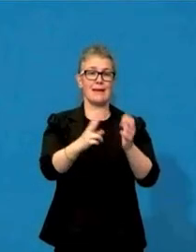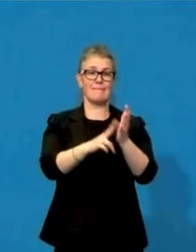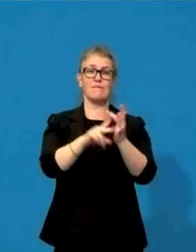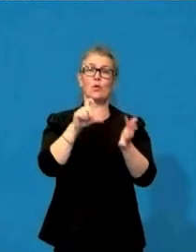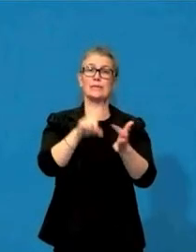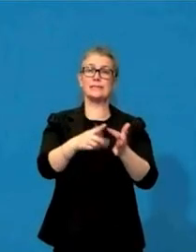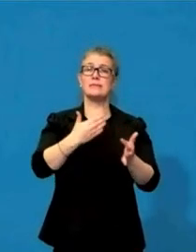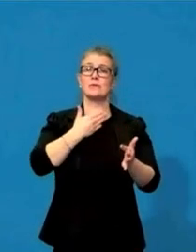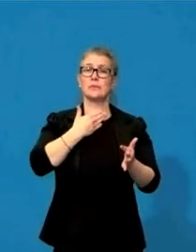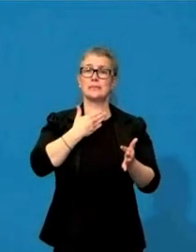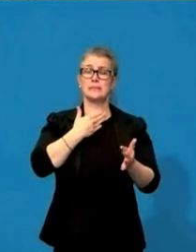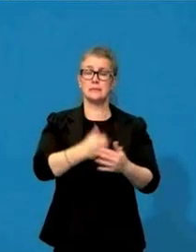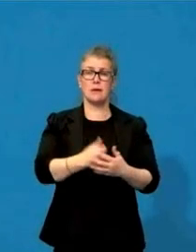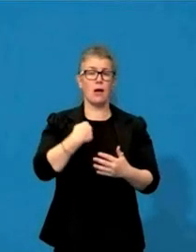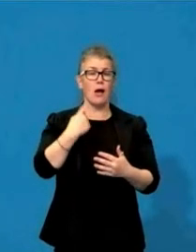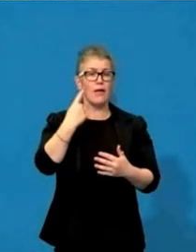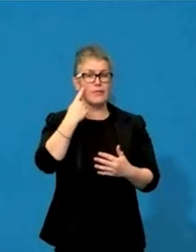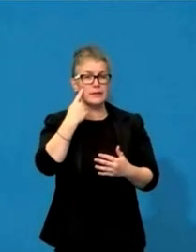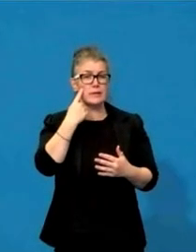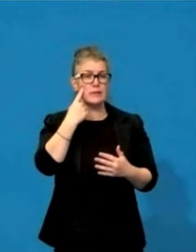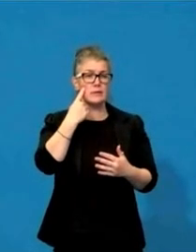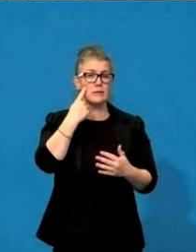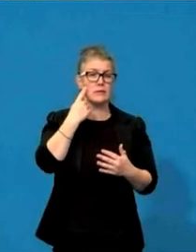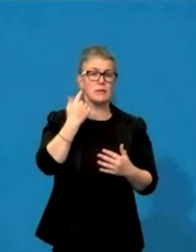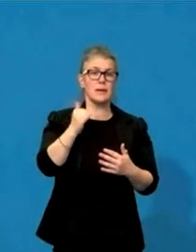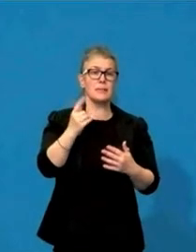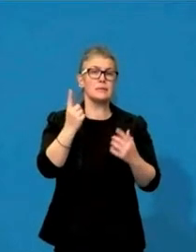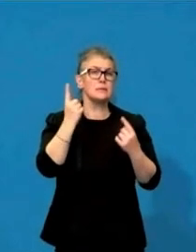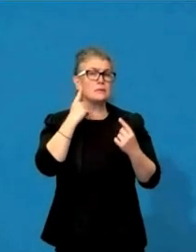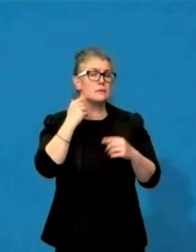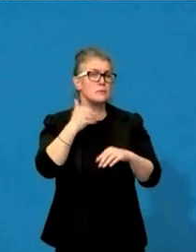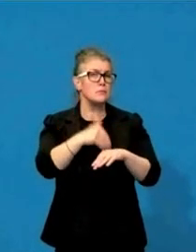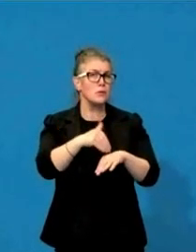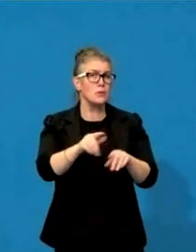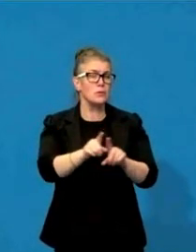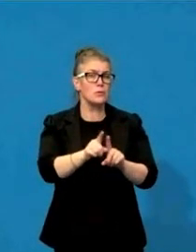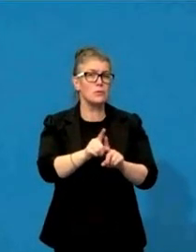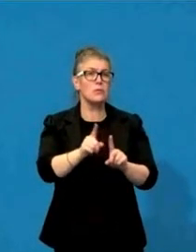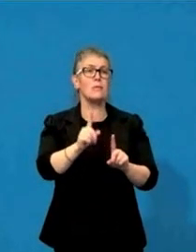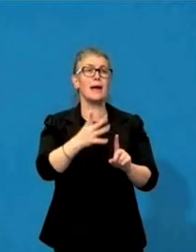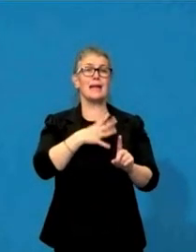hearing problems as well. So therefore I referred him over to Marra Worra to be assessed for some supports.